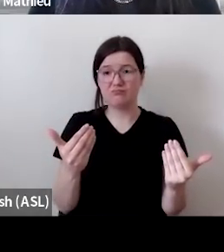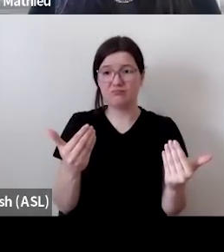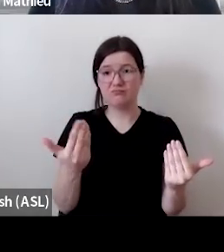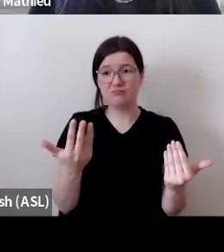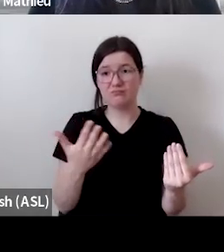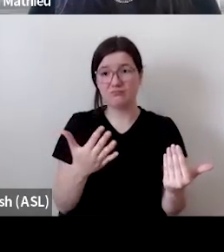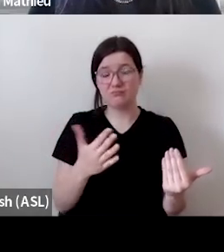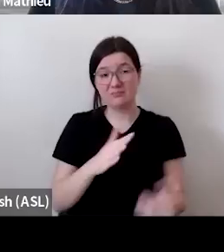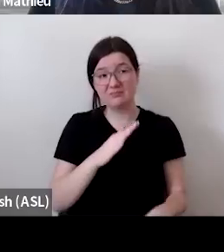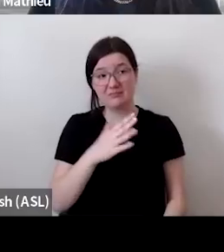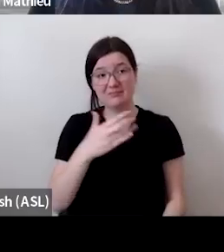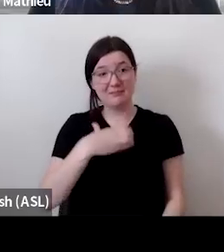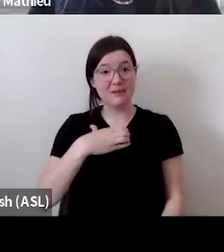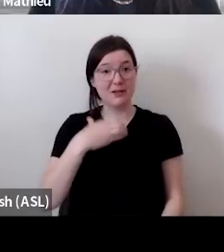But there are some limitations with it.